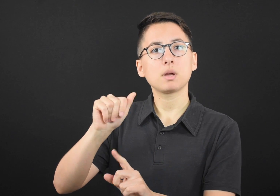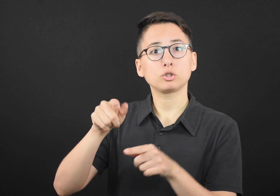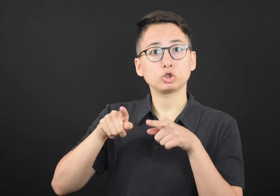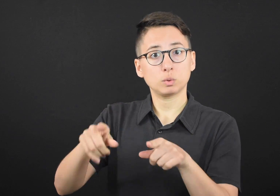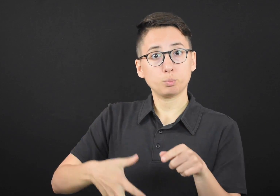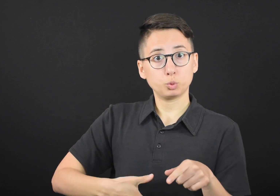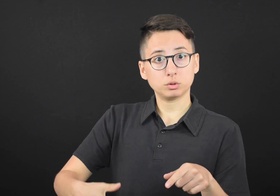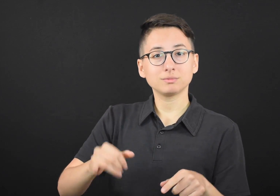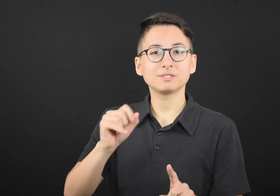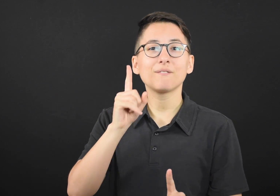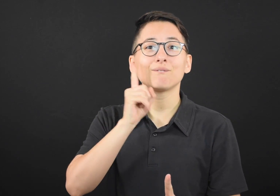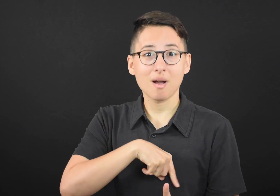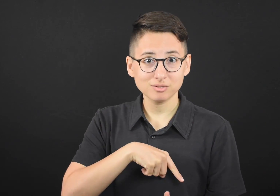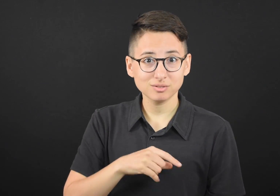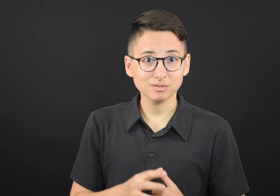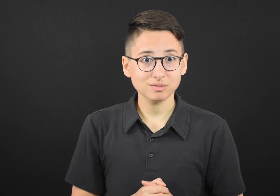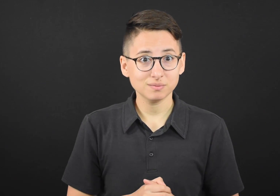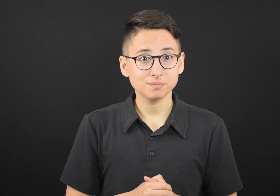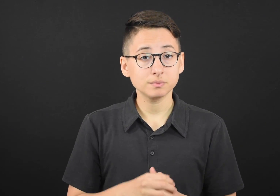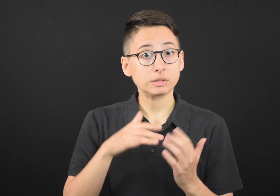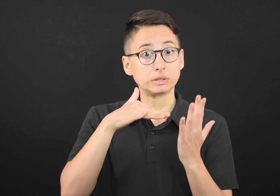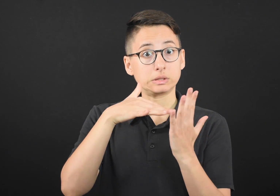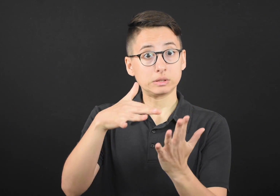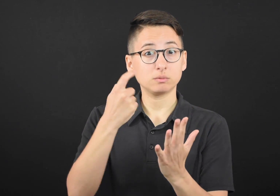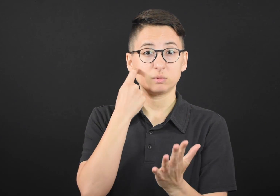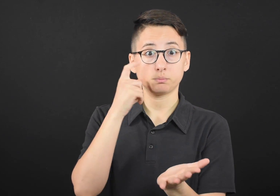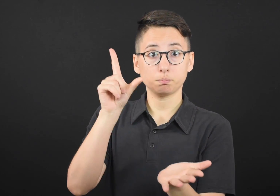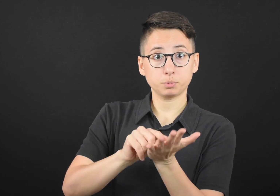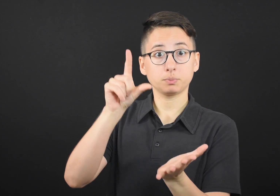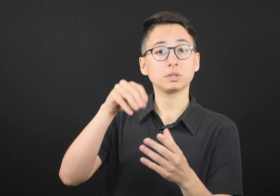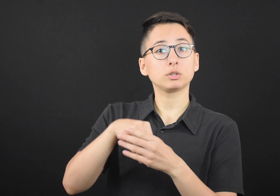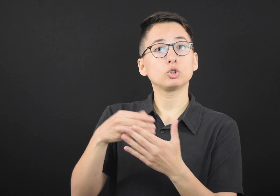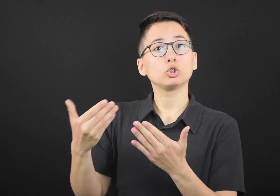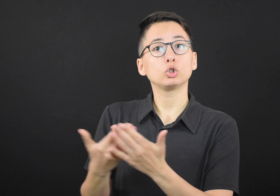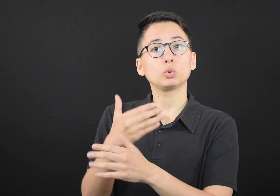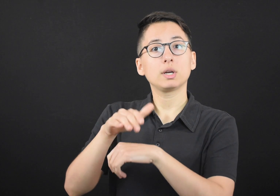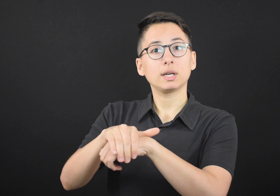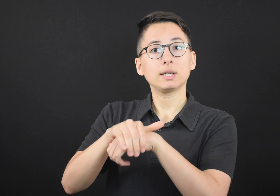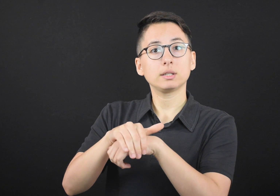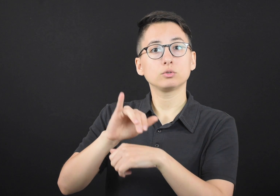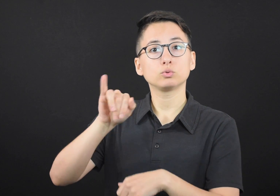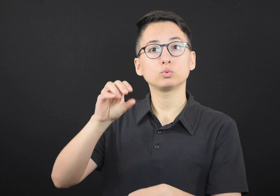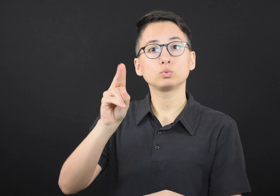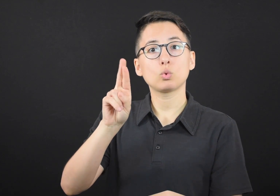the placenta during pregnancy, is false. In a study recently published